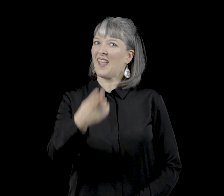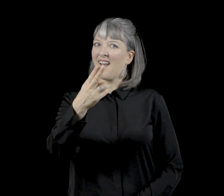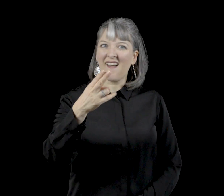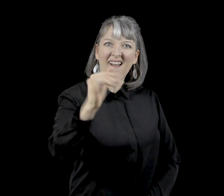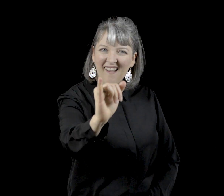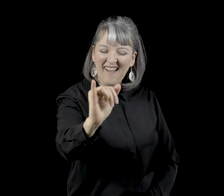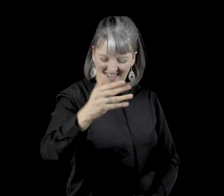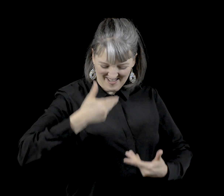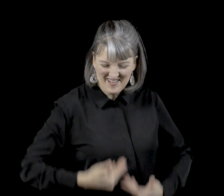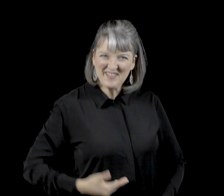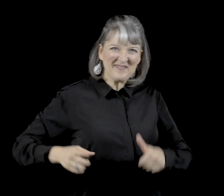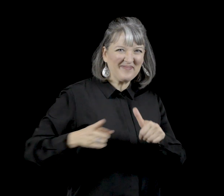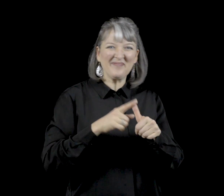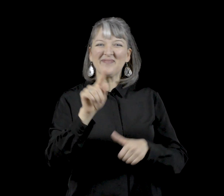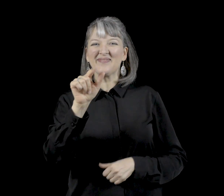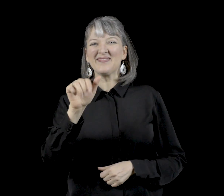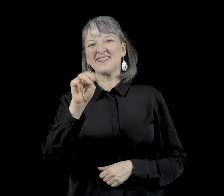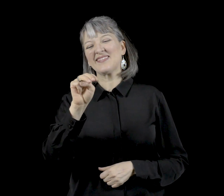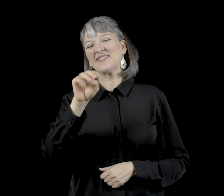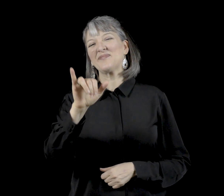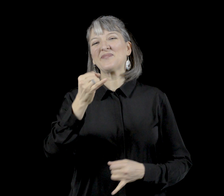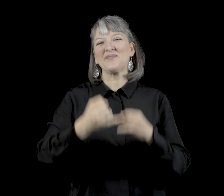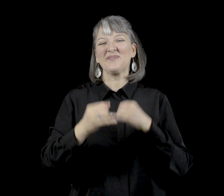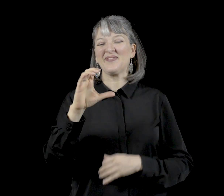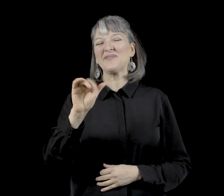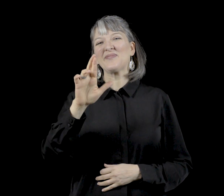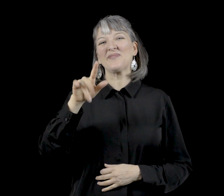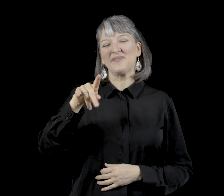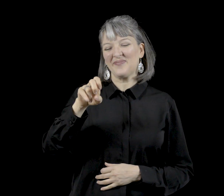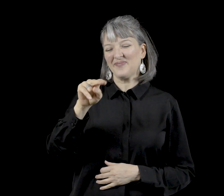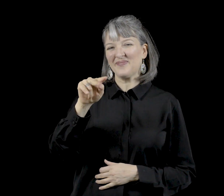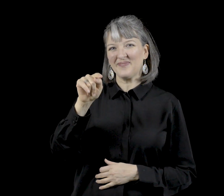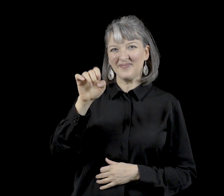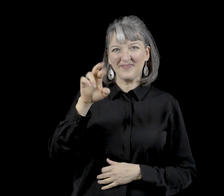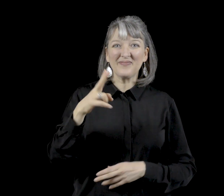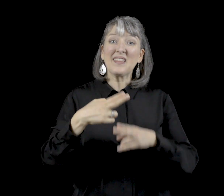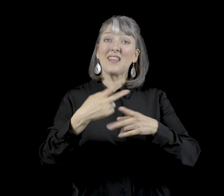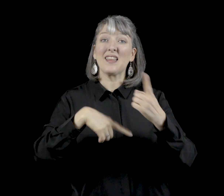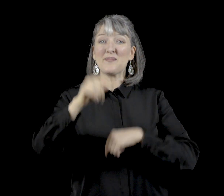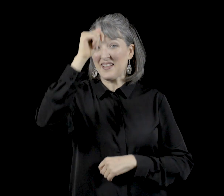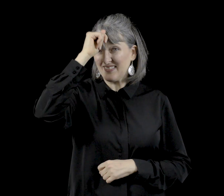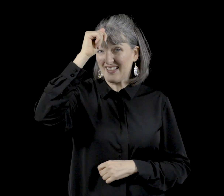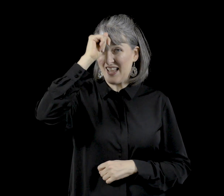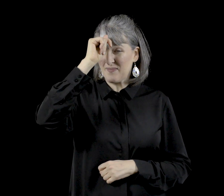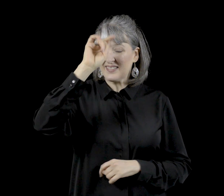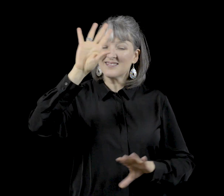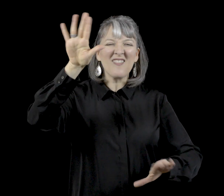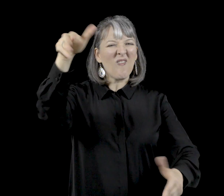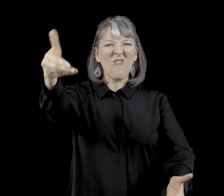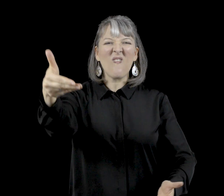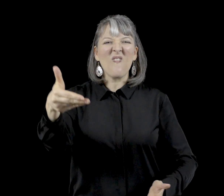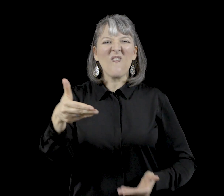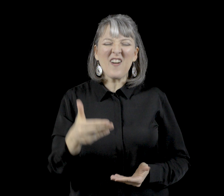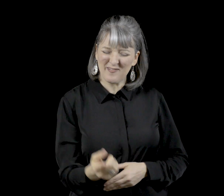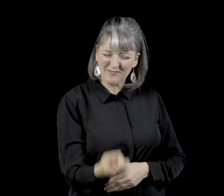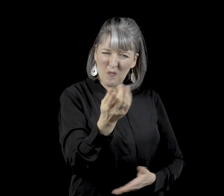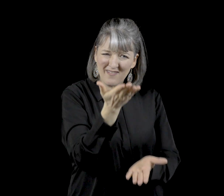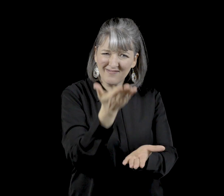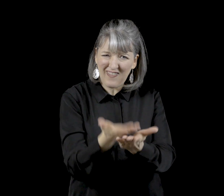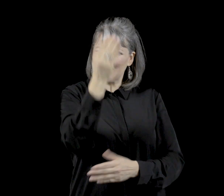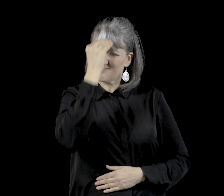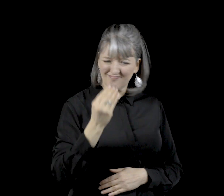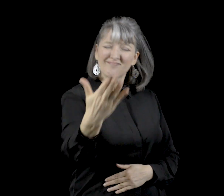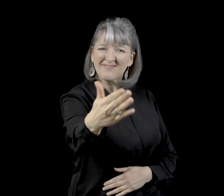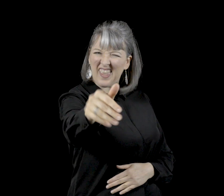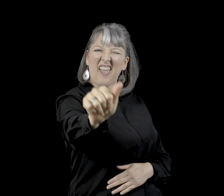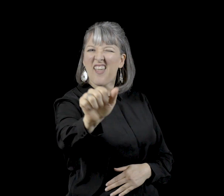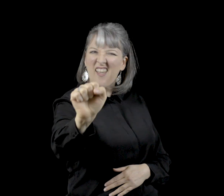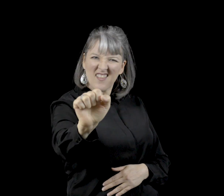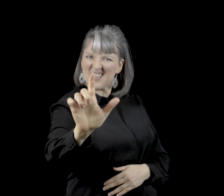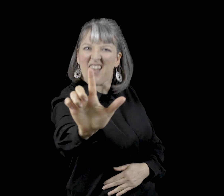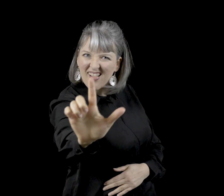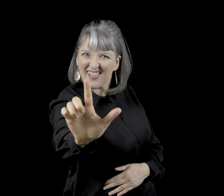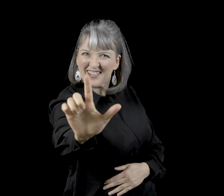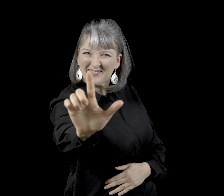Hi! I am Tammy Carpenter and I welcome you to One Fact ASL!